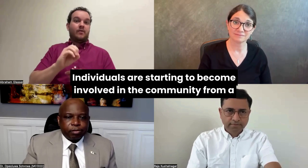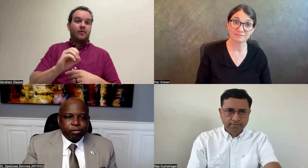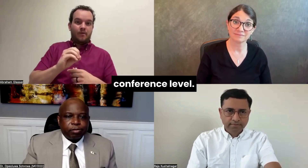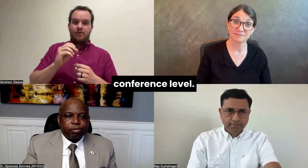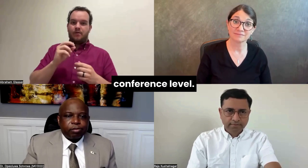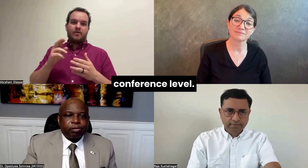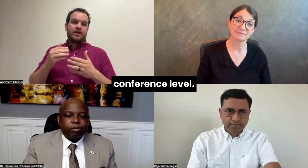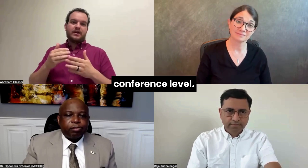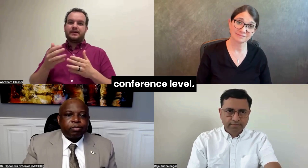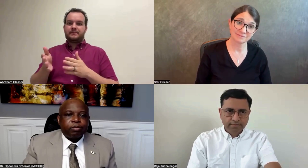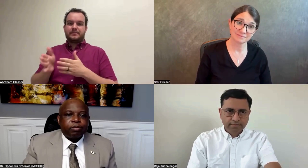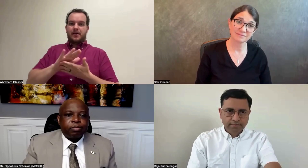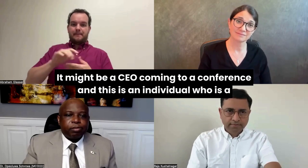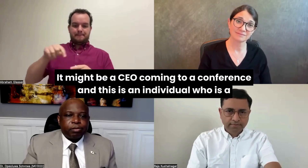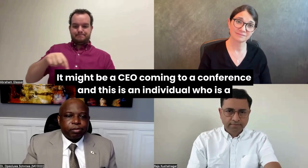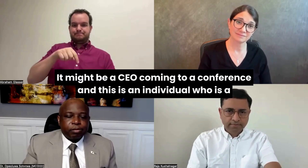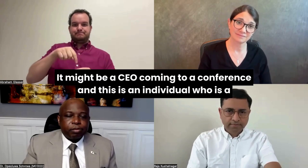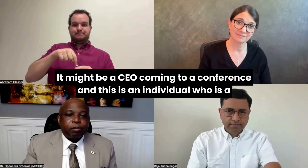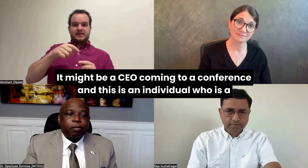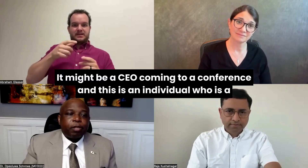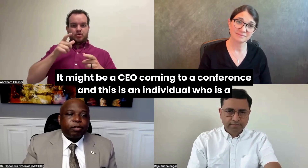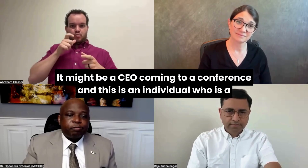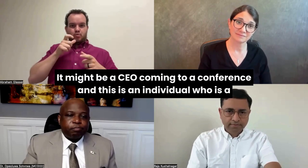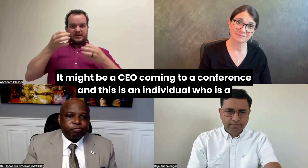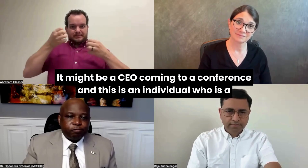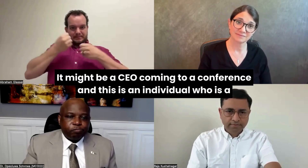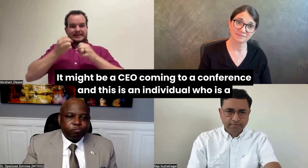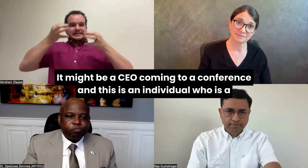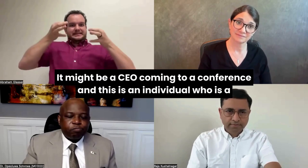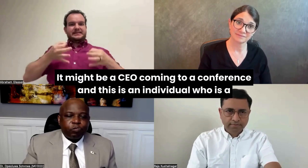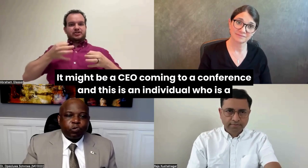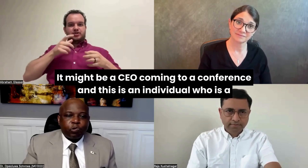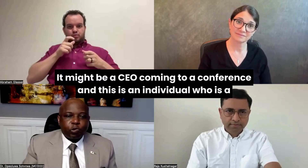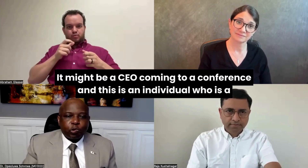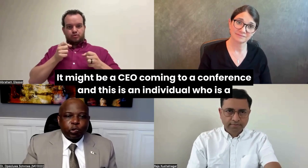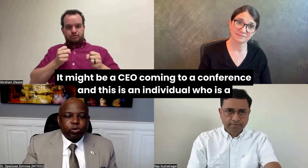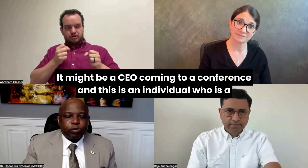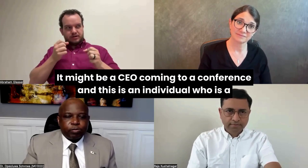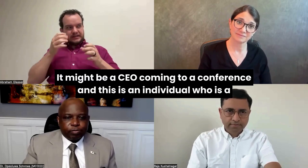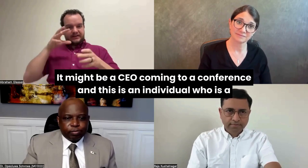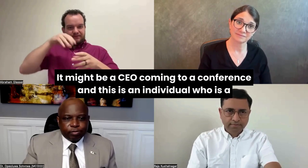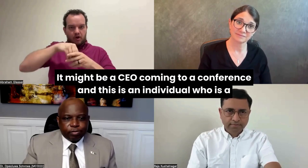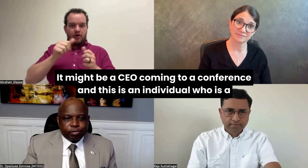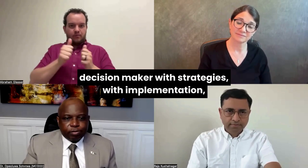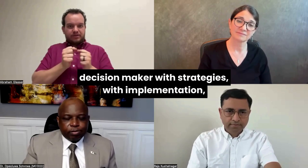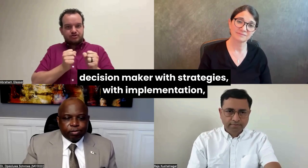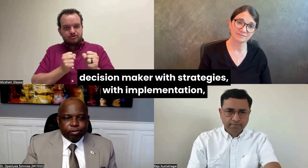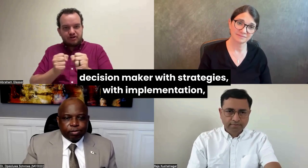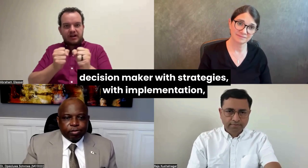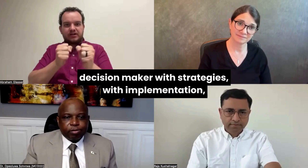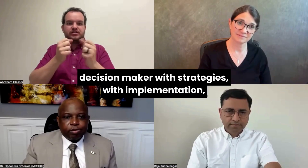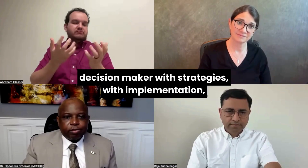It might be a CEO coming to a conference and this is an individual who is a decision maker with strategies, with implementation,